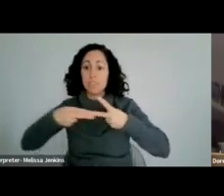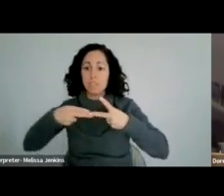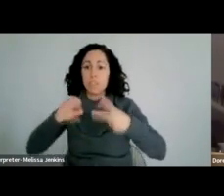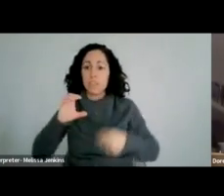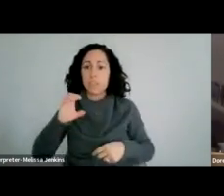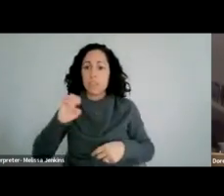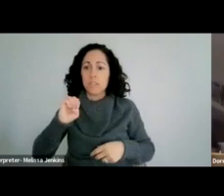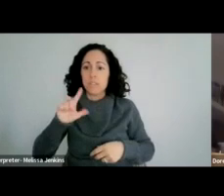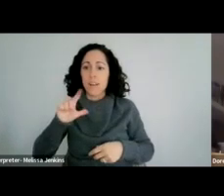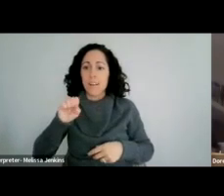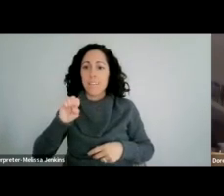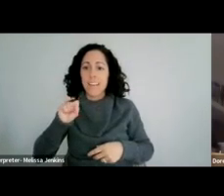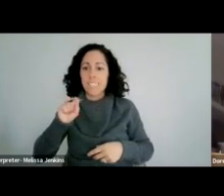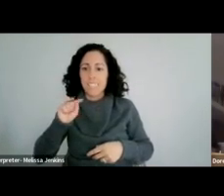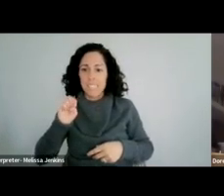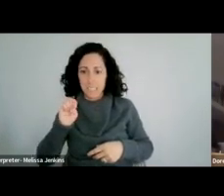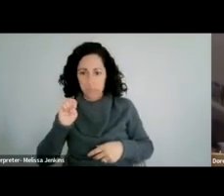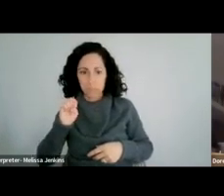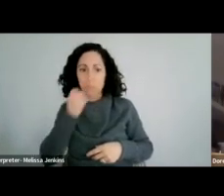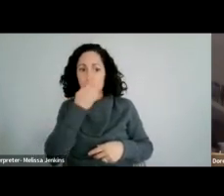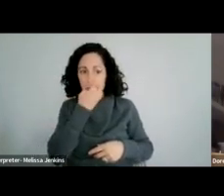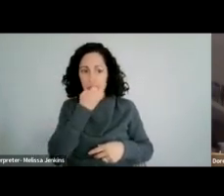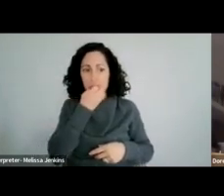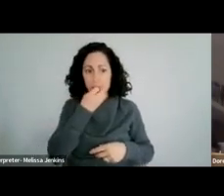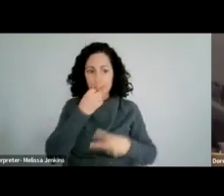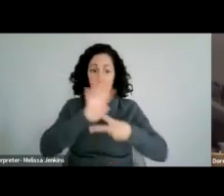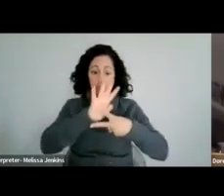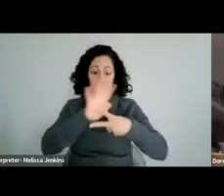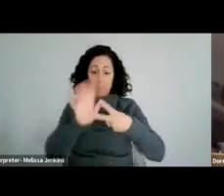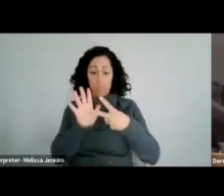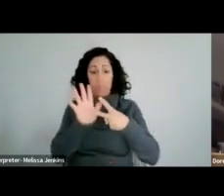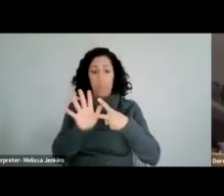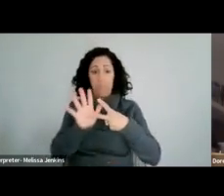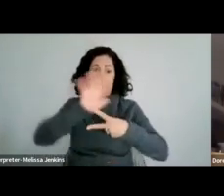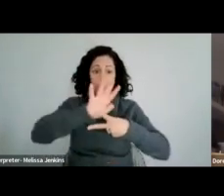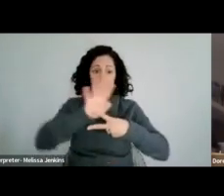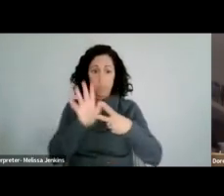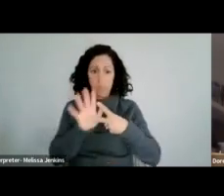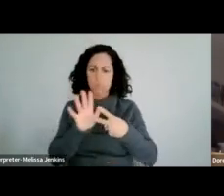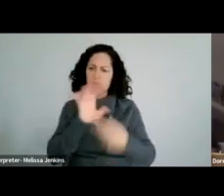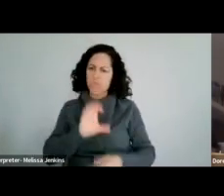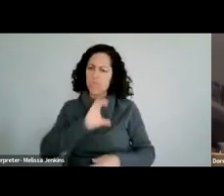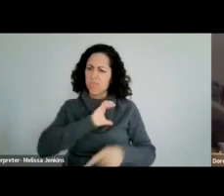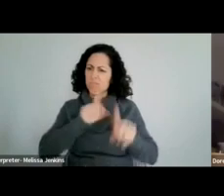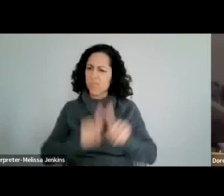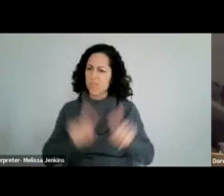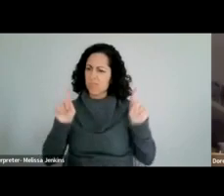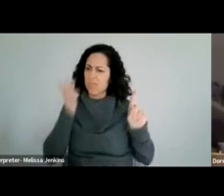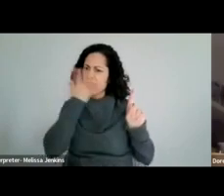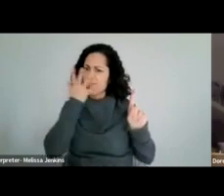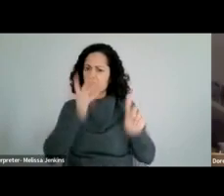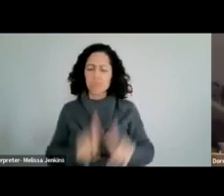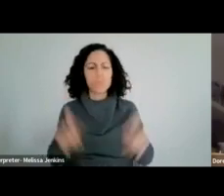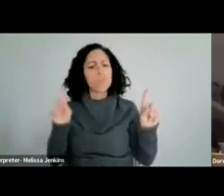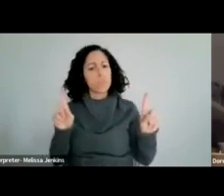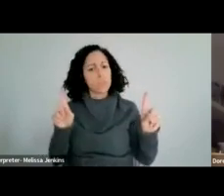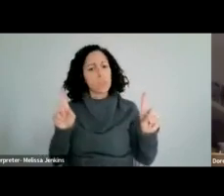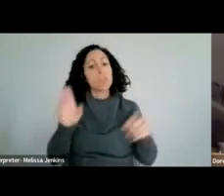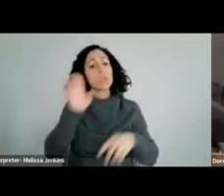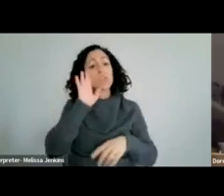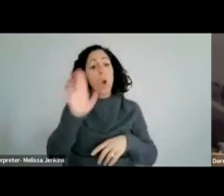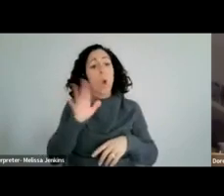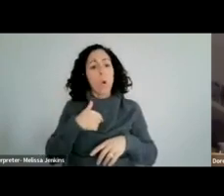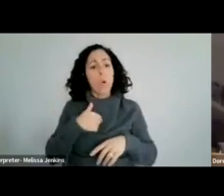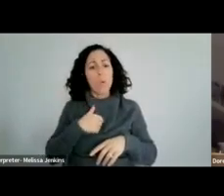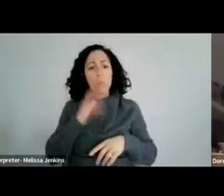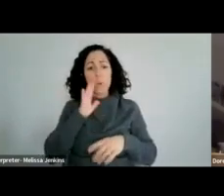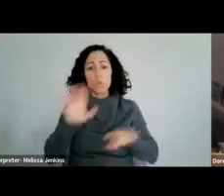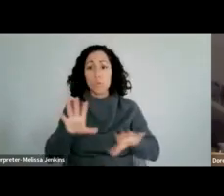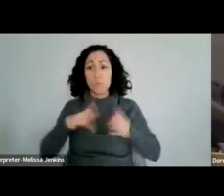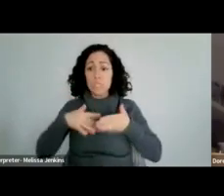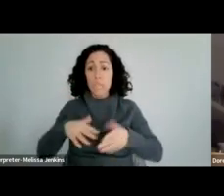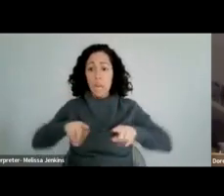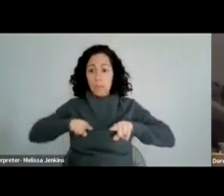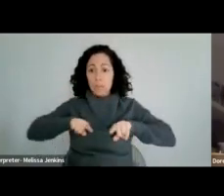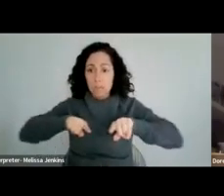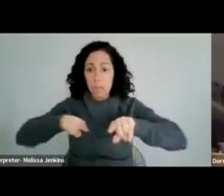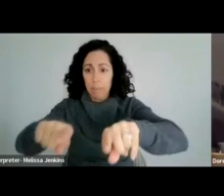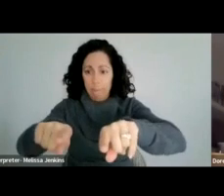so we decided to structure it as two parallel studies that will give us two shots on goals for registration.